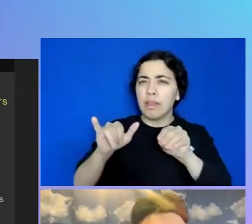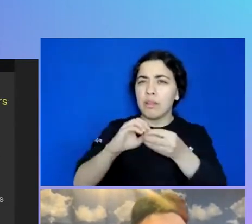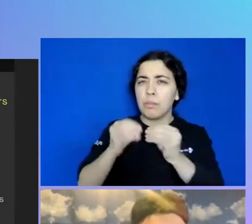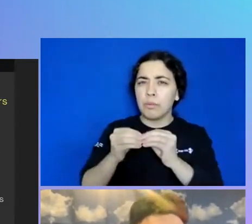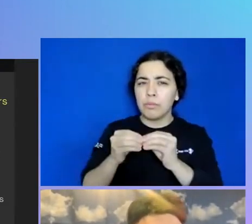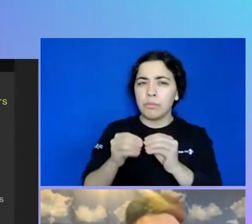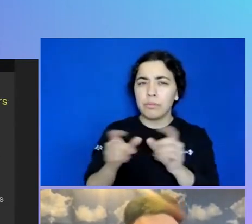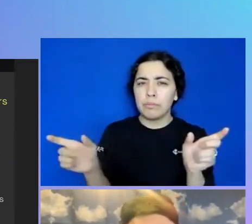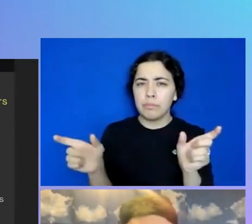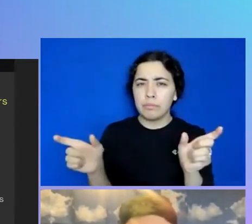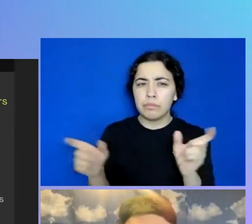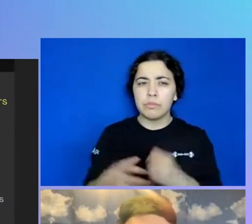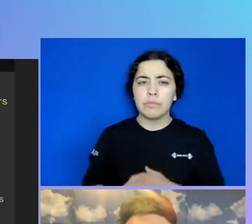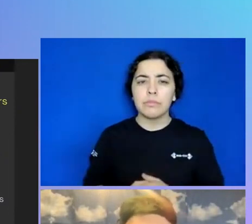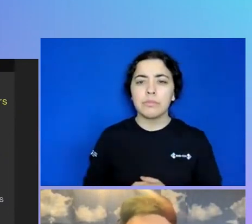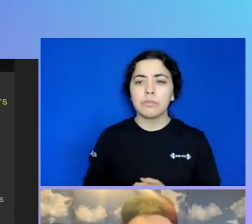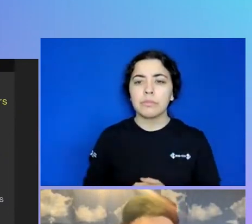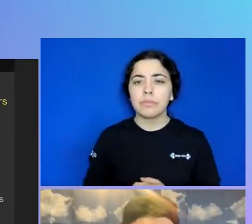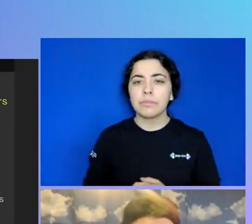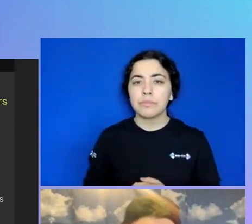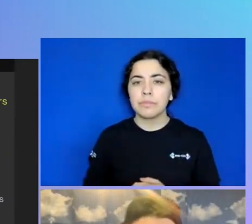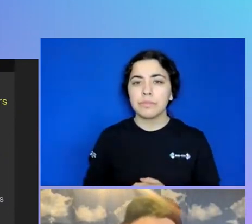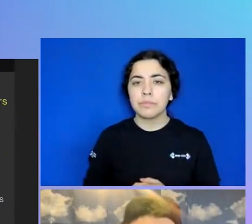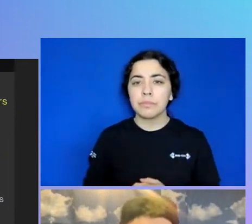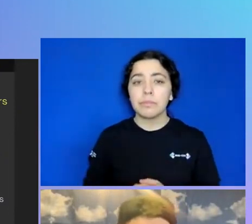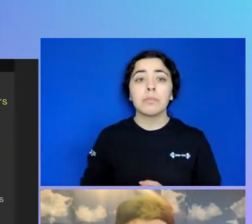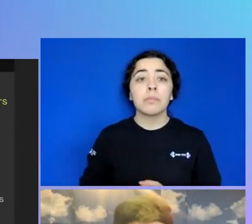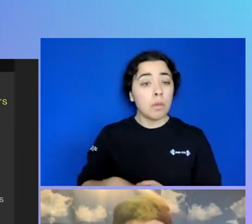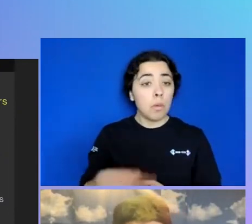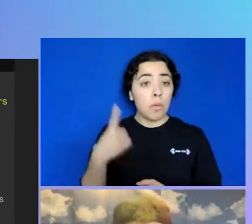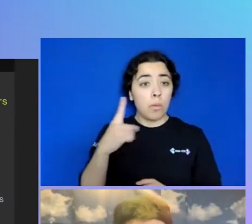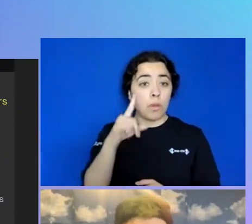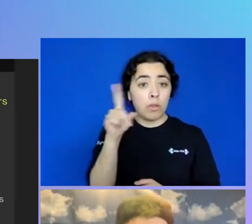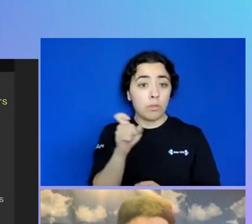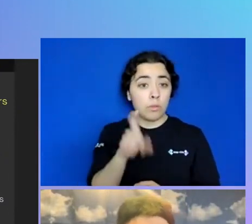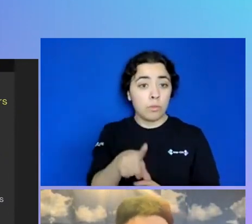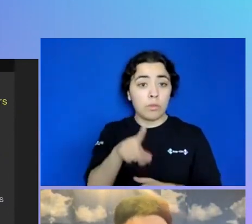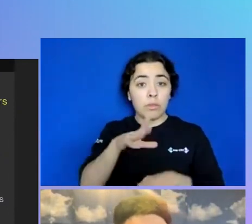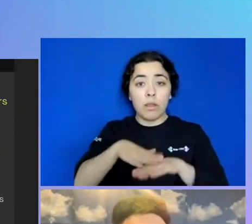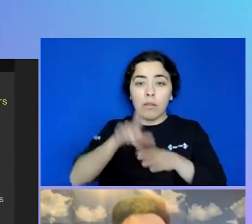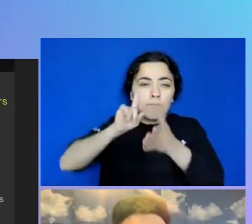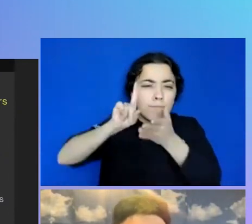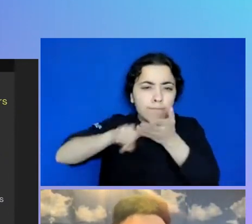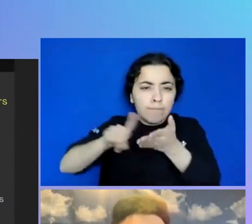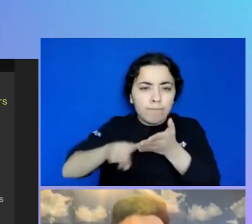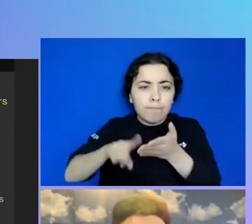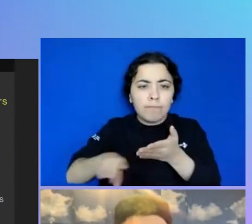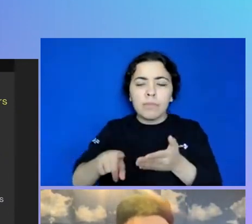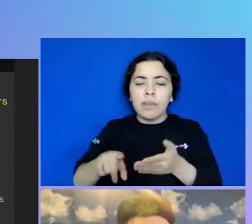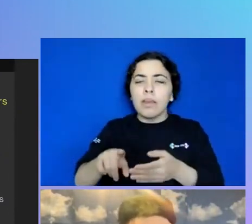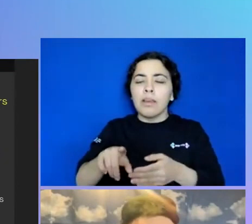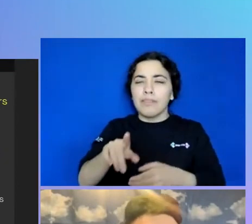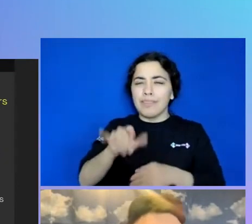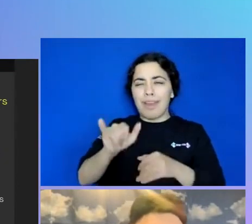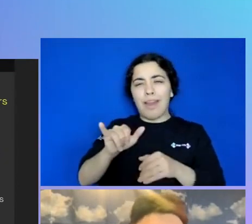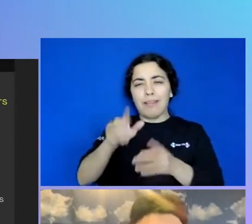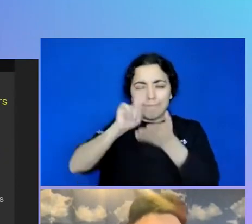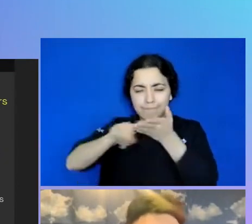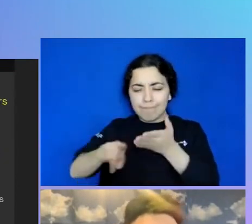. Uh, one of the questions that they put on this, uh, study from Webaim was, do you consider